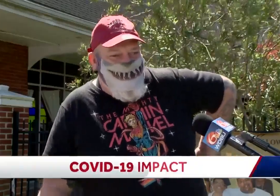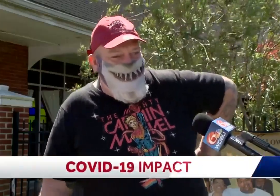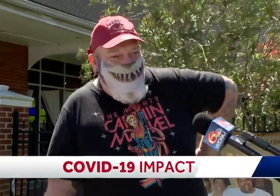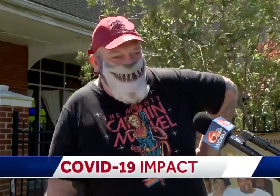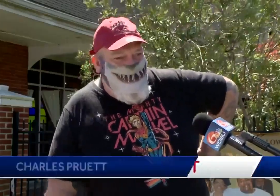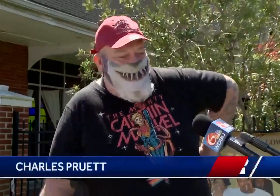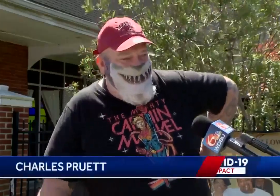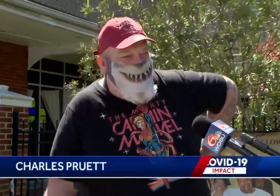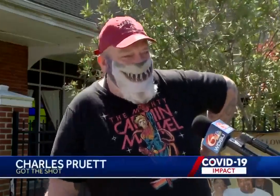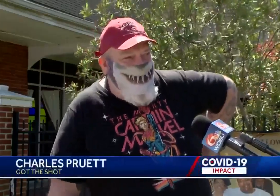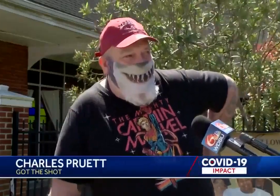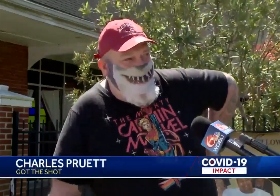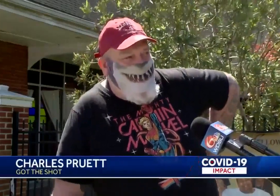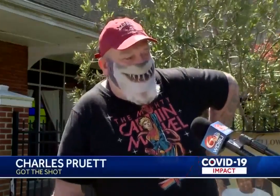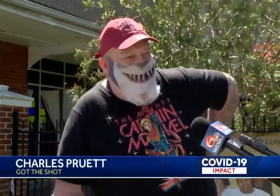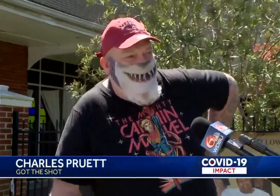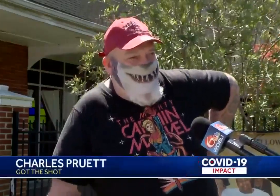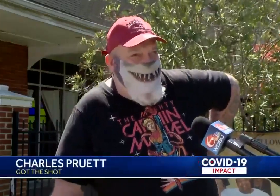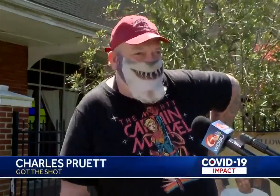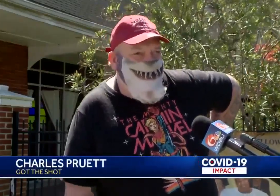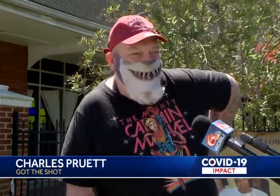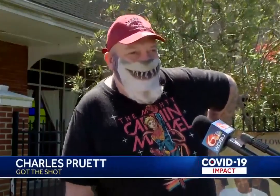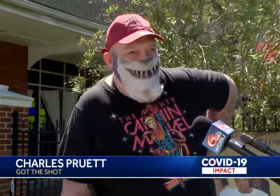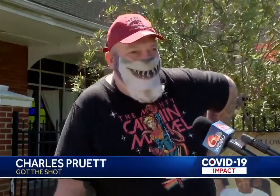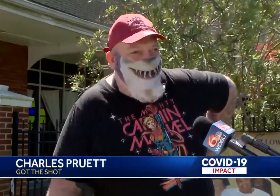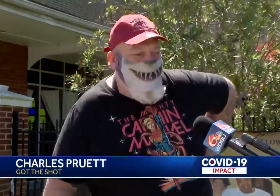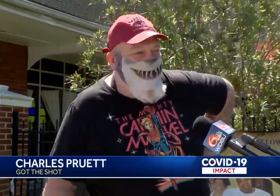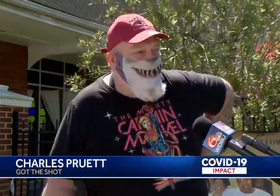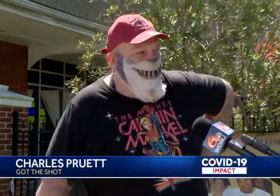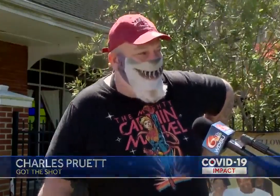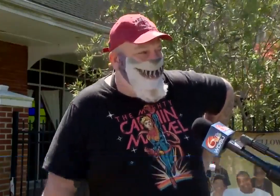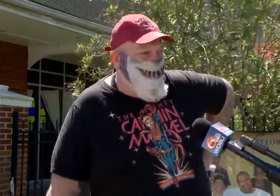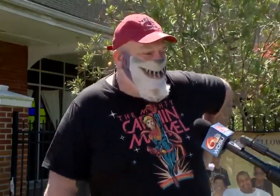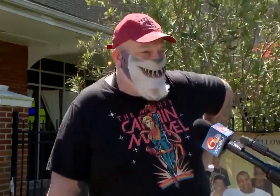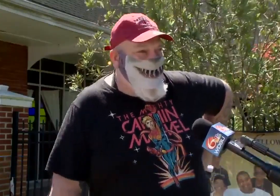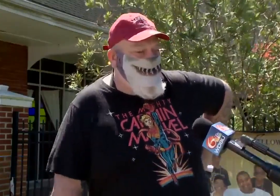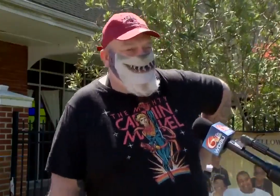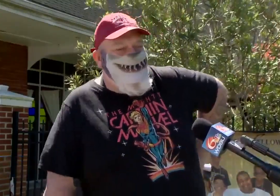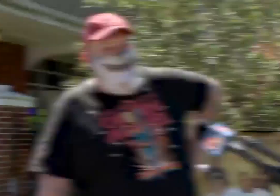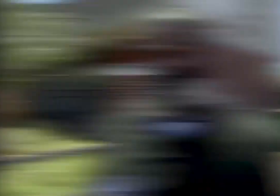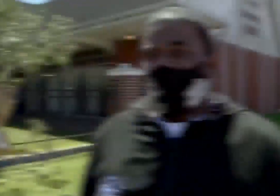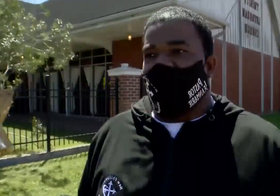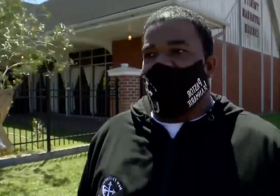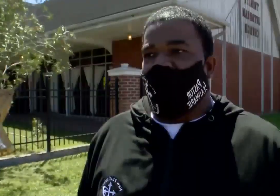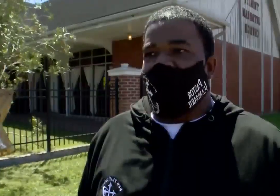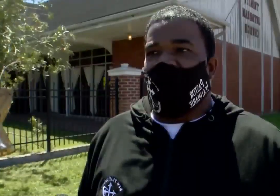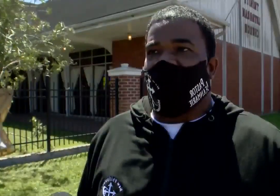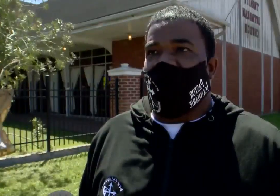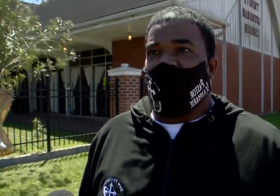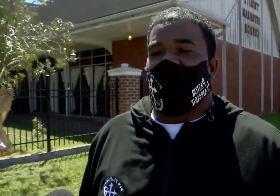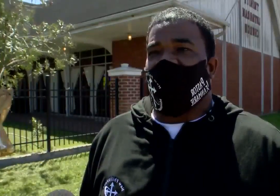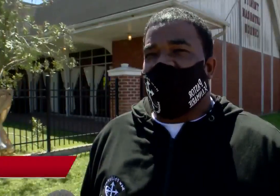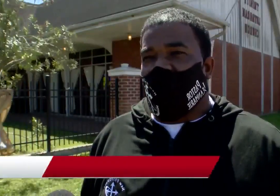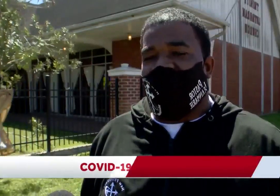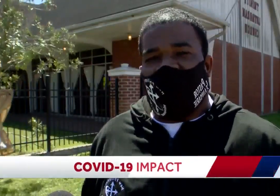FIVE OR SIX HUNDRED DOLLARS A WEEK TO MAKING NOTHING FOR A MONTH. I MEAN YOU’RE JUST YOU YOU HOPE AND PRAY. YOU’VE GOT A COOL LANDLORD.